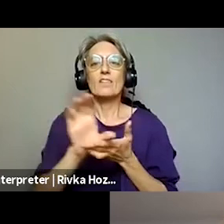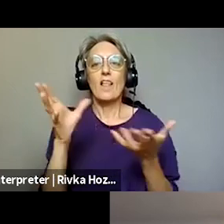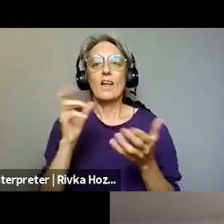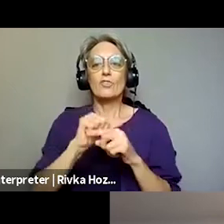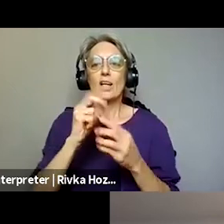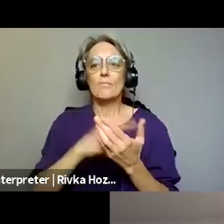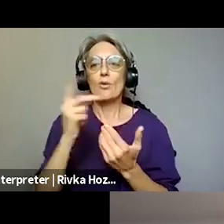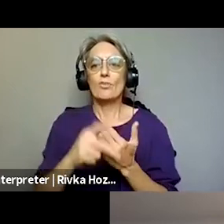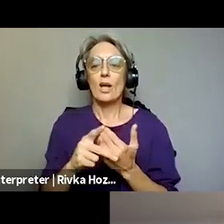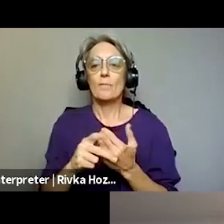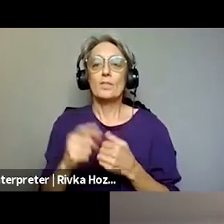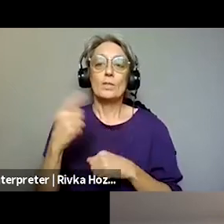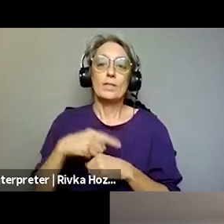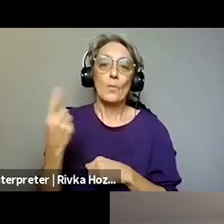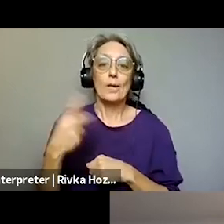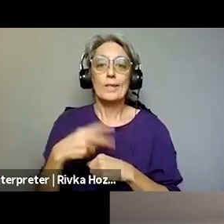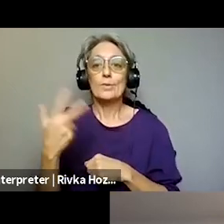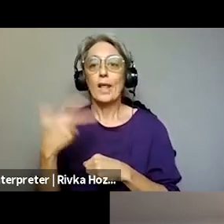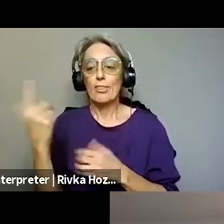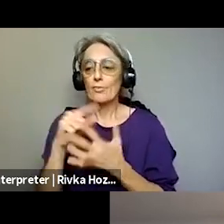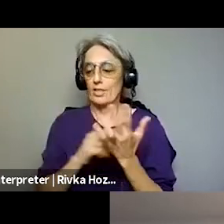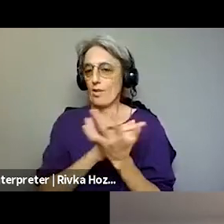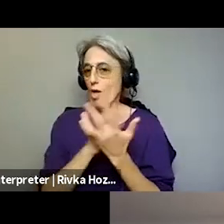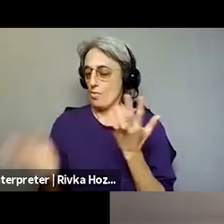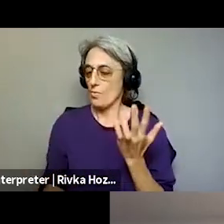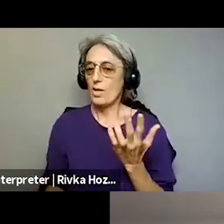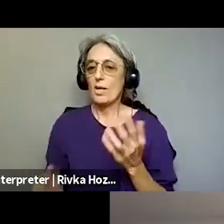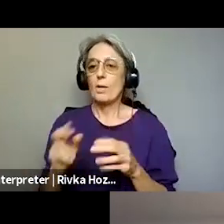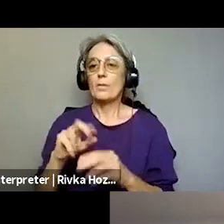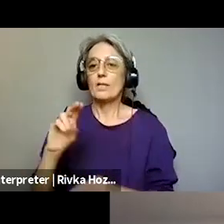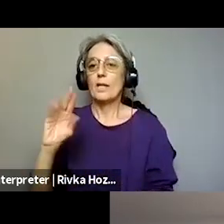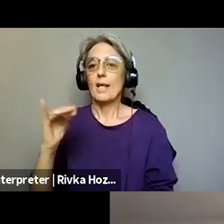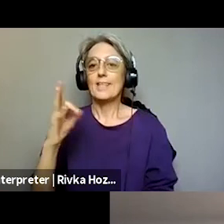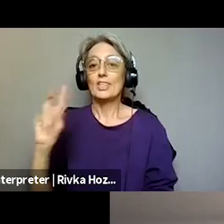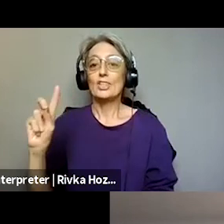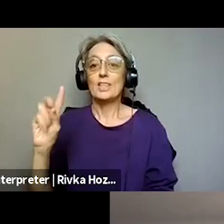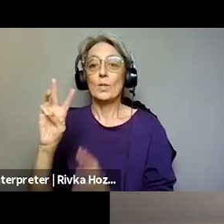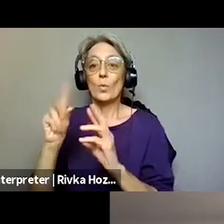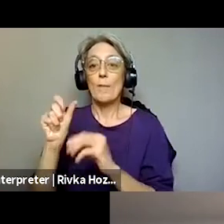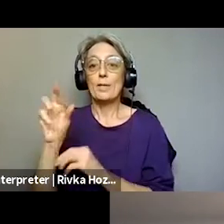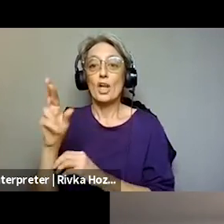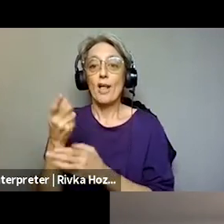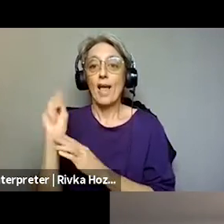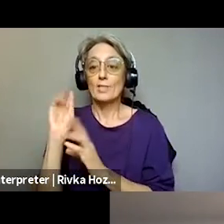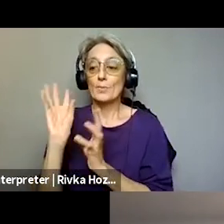day two, day three as well as in the NICHD webinar last week there is this gap need